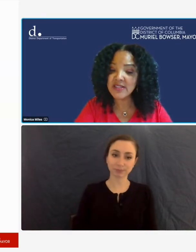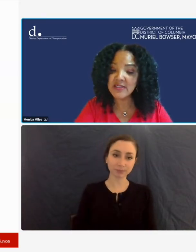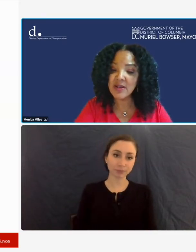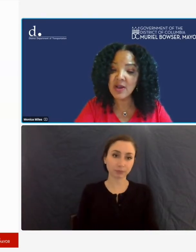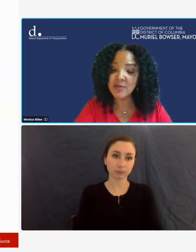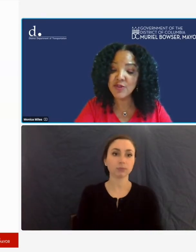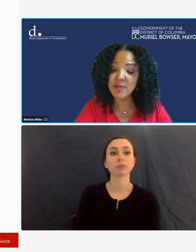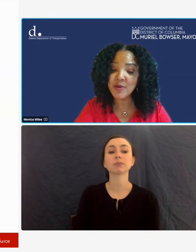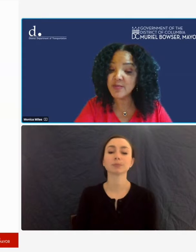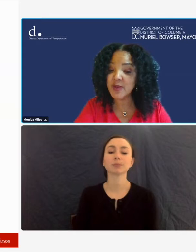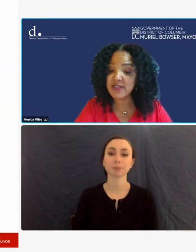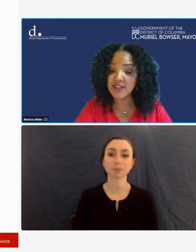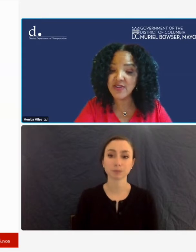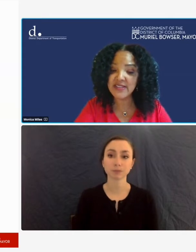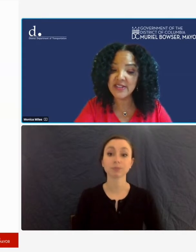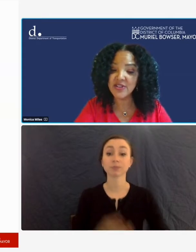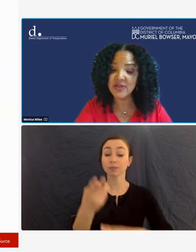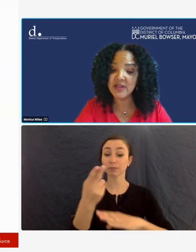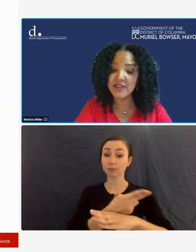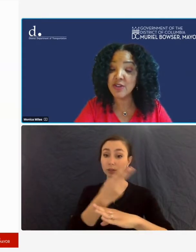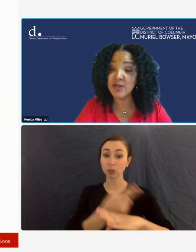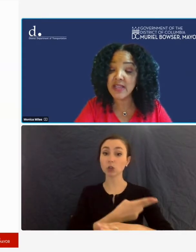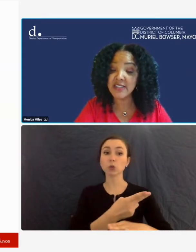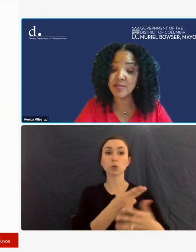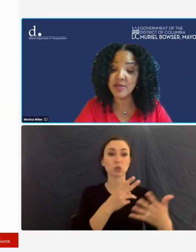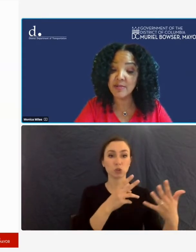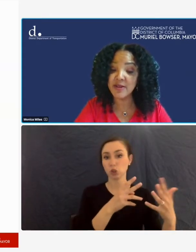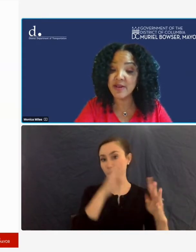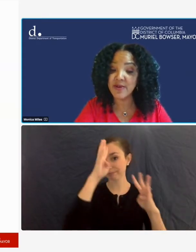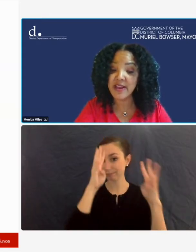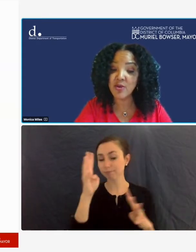um true of cost based contracts that are util that utilize a preliminary rate or